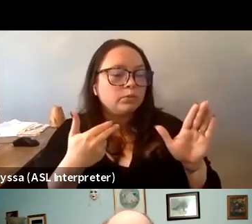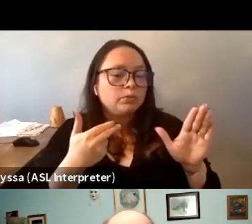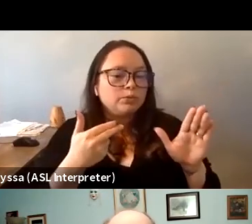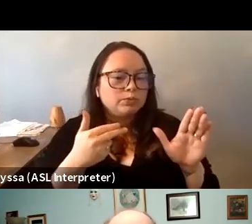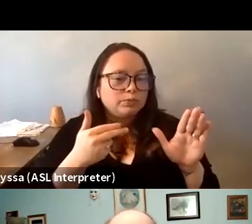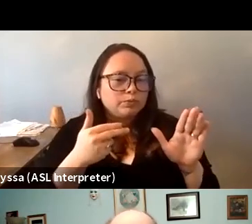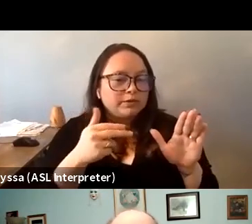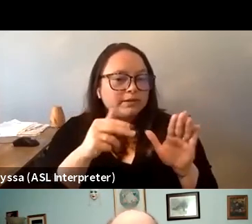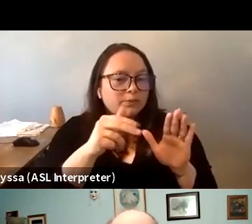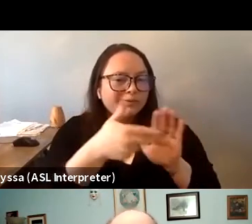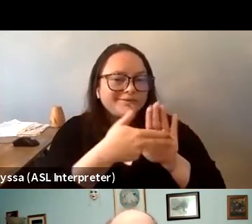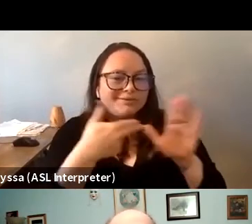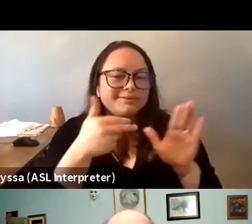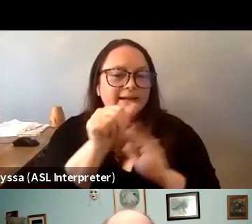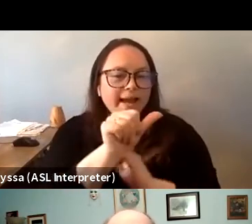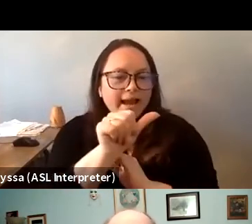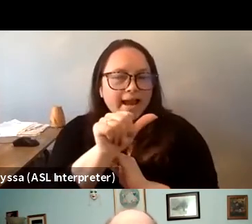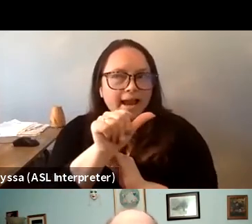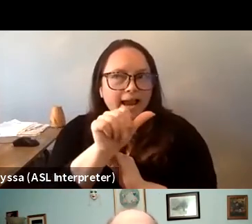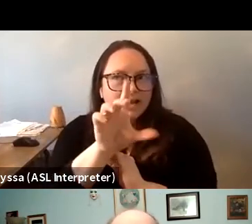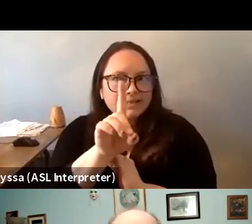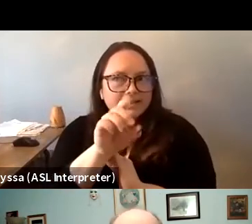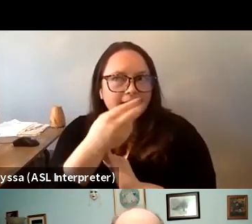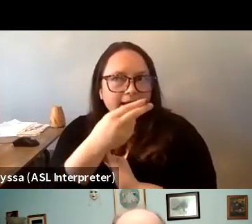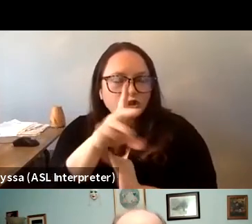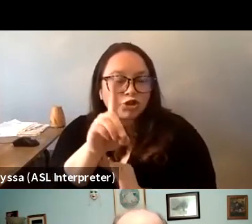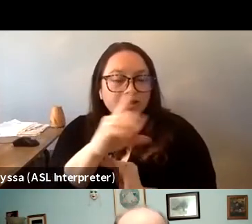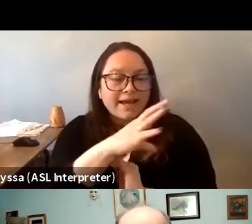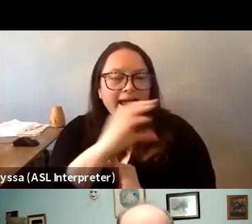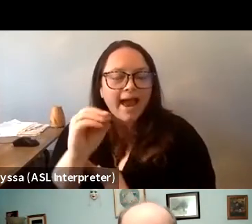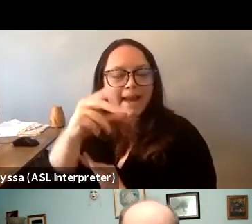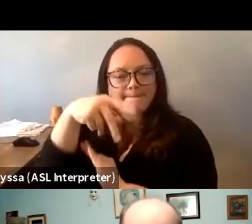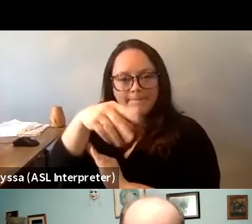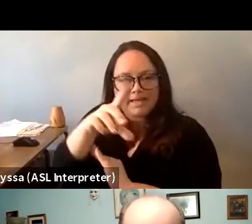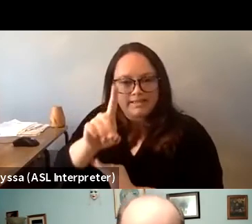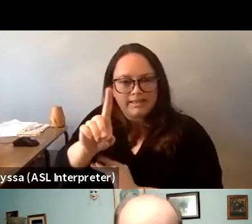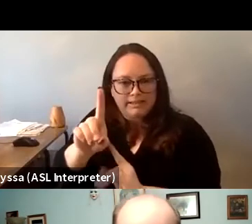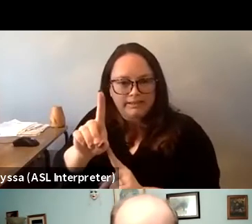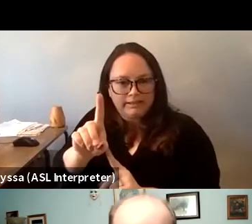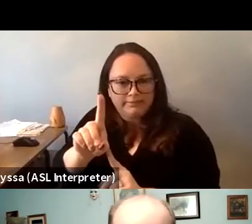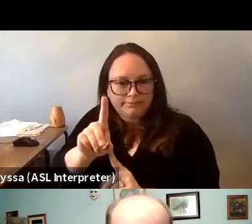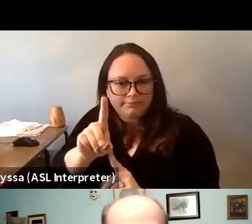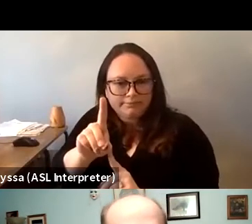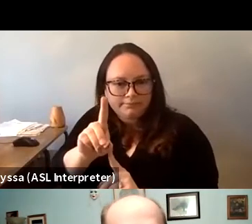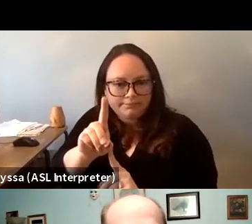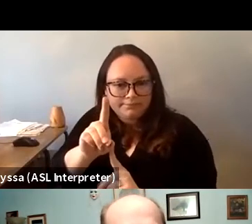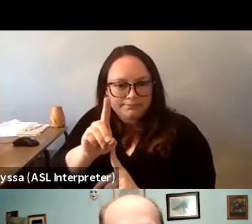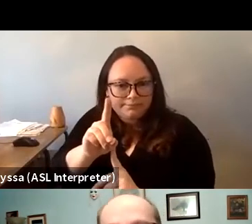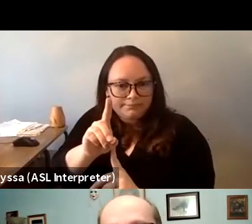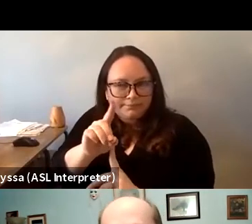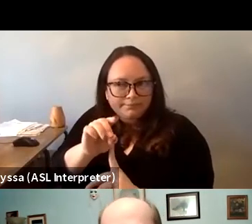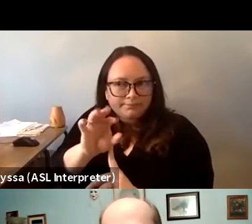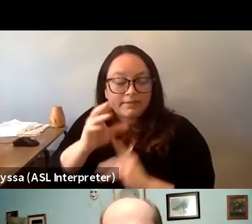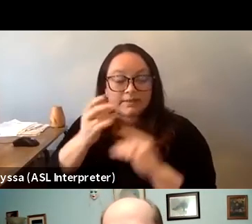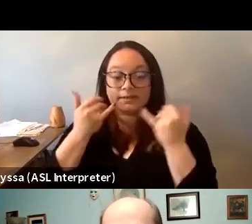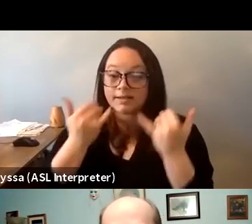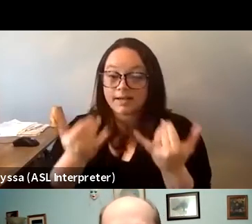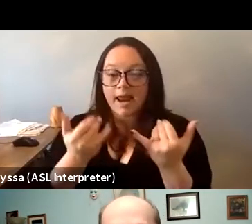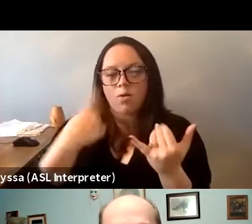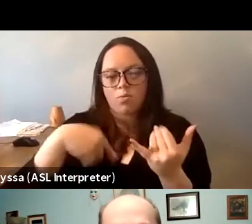ADD, I'm sorry, ADHD, and PDD. And now we know that as the